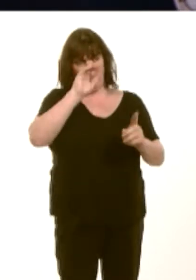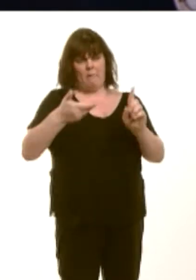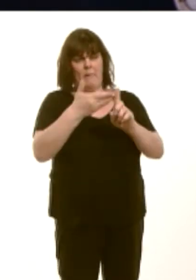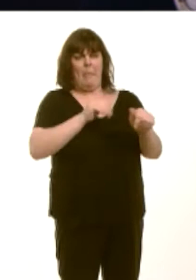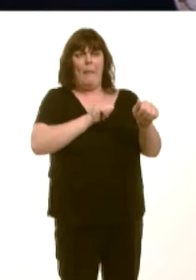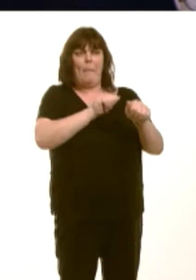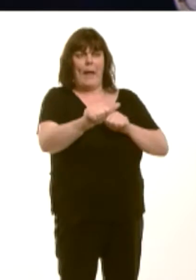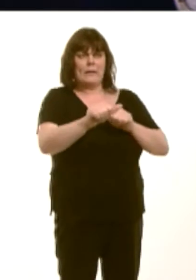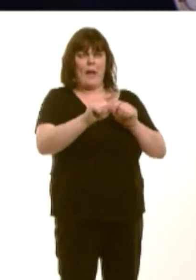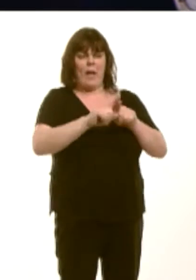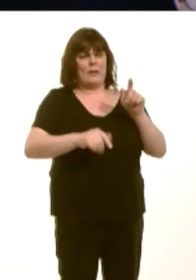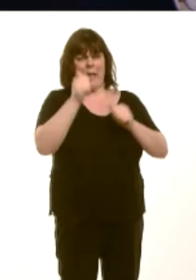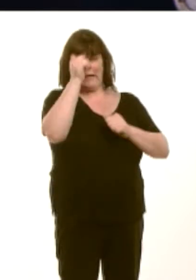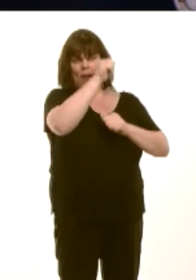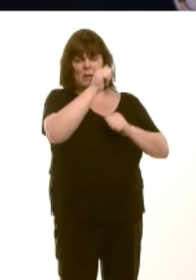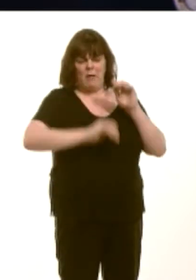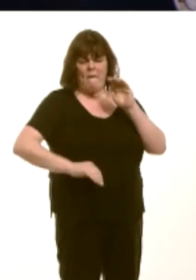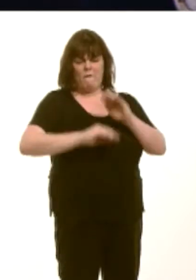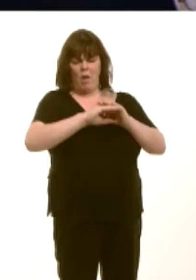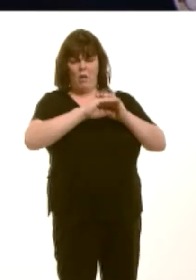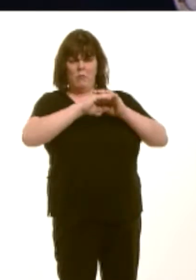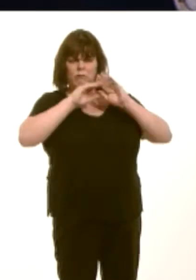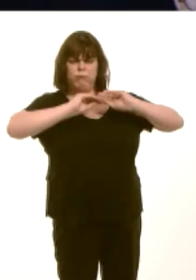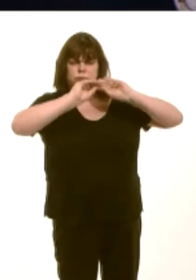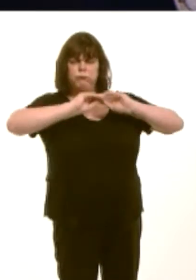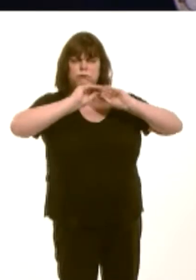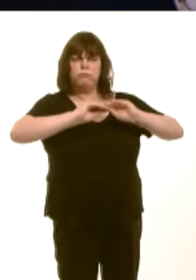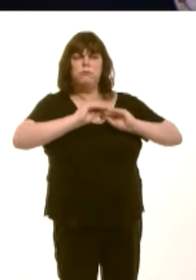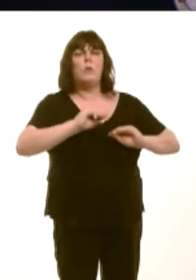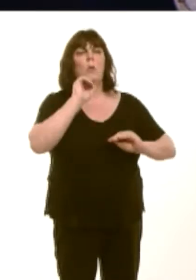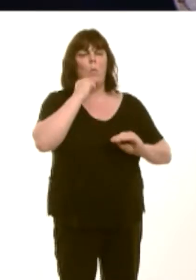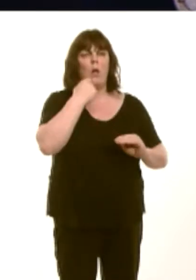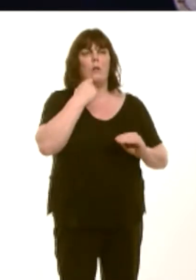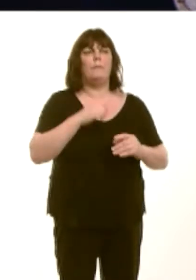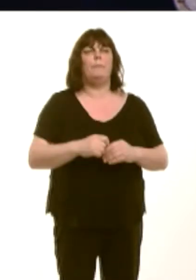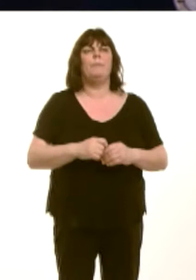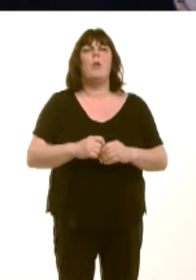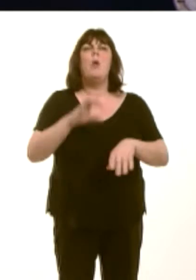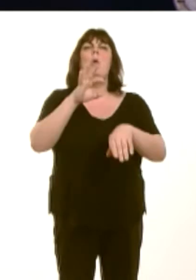rigorous. Professor Furlong recommends that the current primary BA is replaced with a four-year course